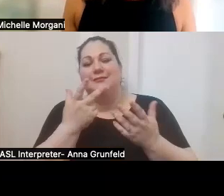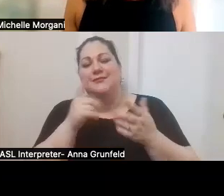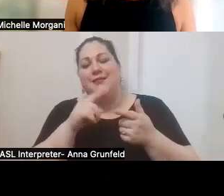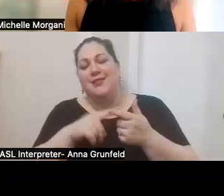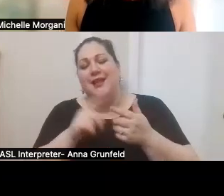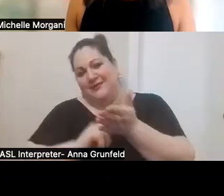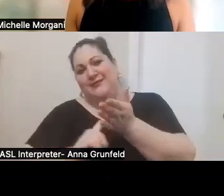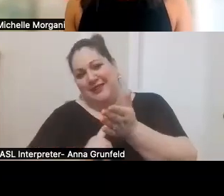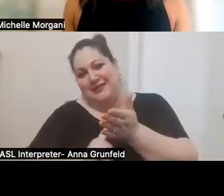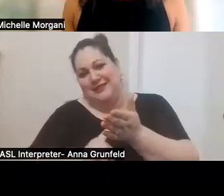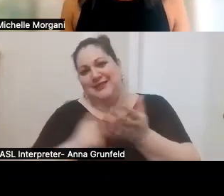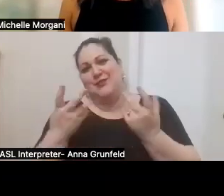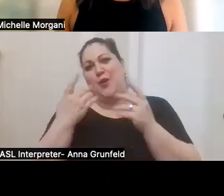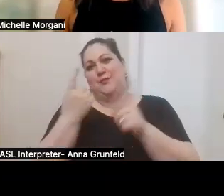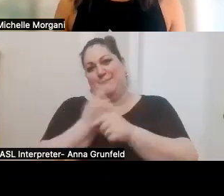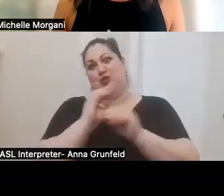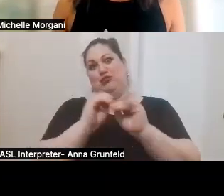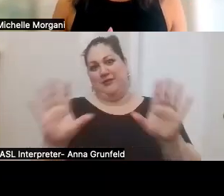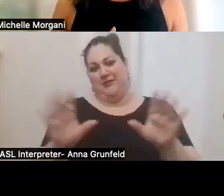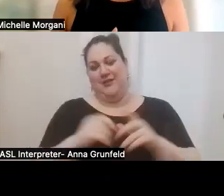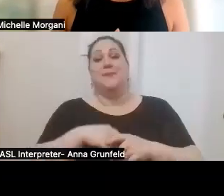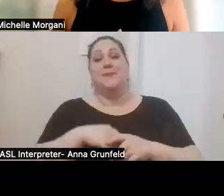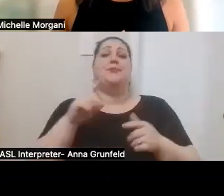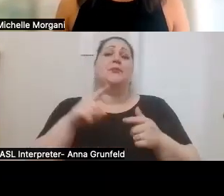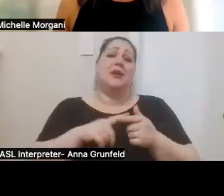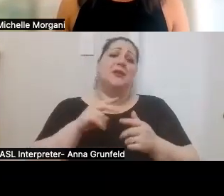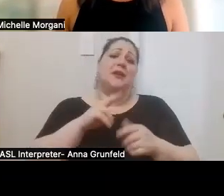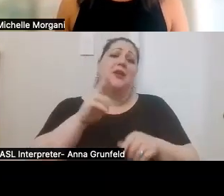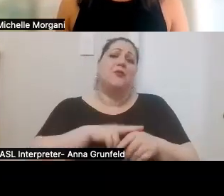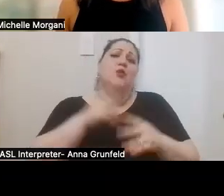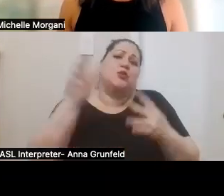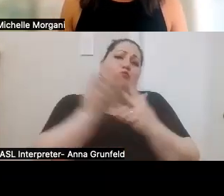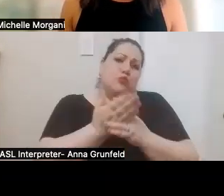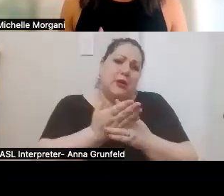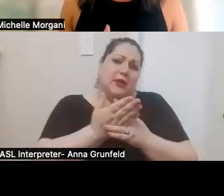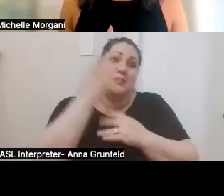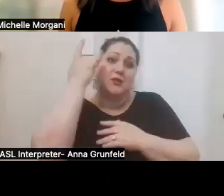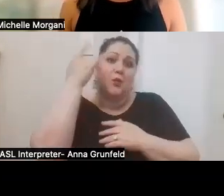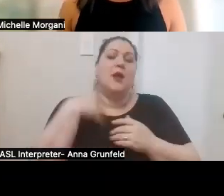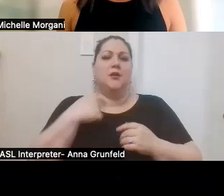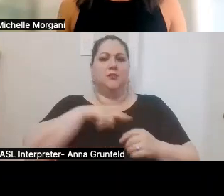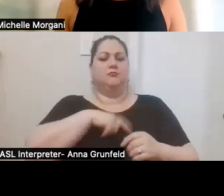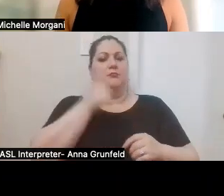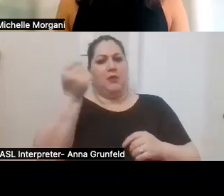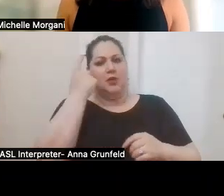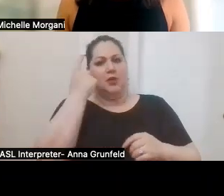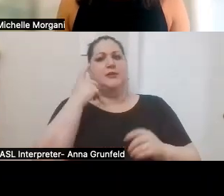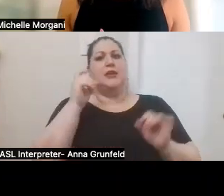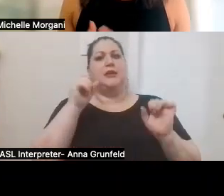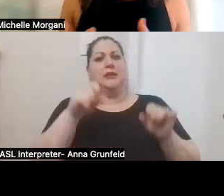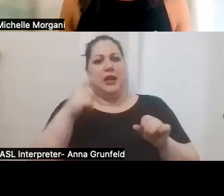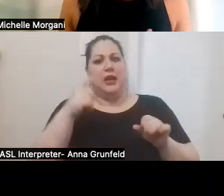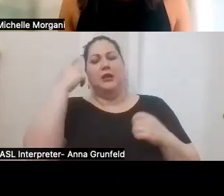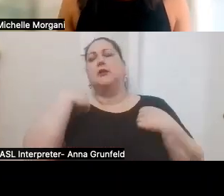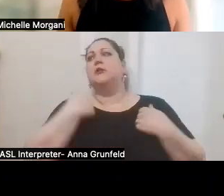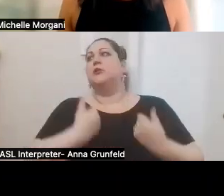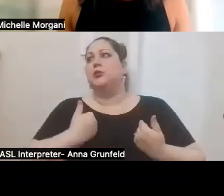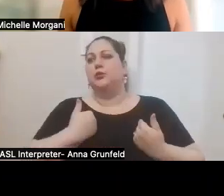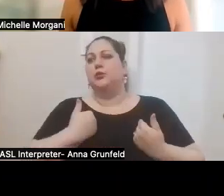And then of course breaks because we do appreciate that this can be a little bit more taxing cognitively as well as physically for this particular